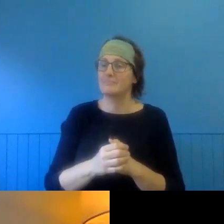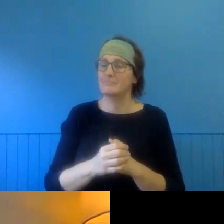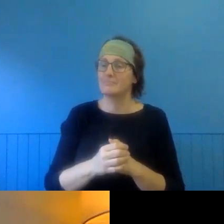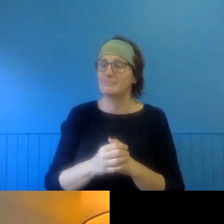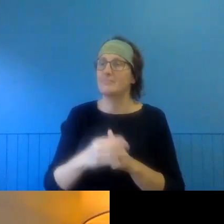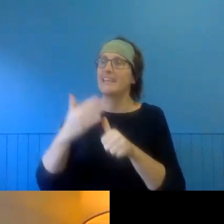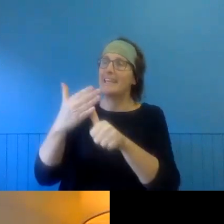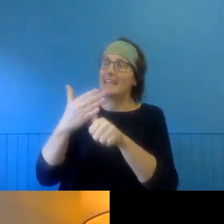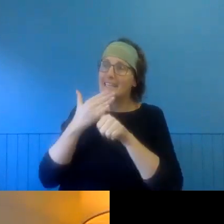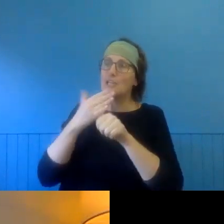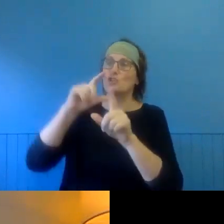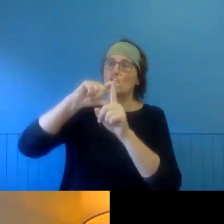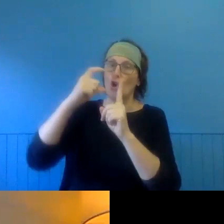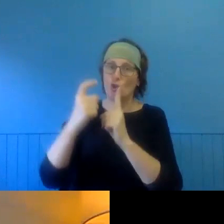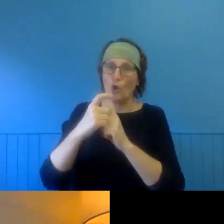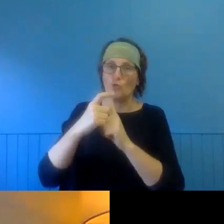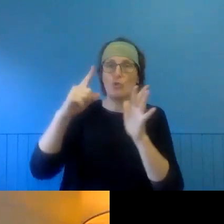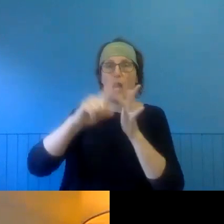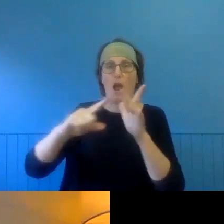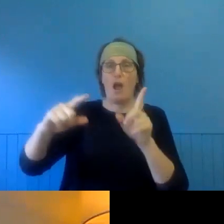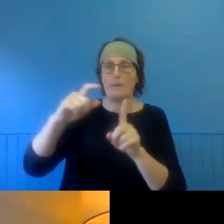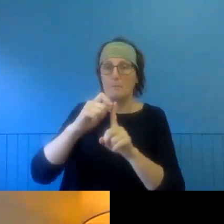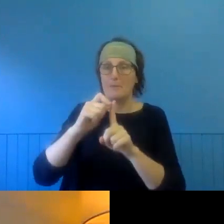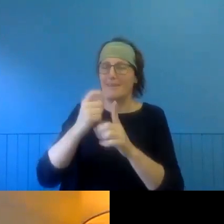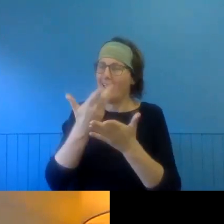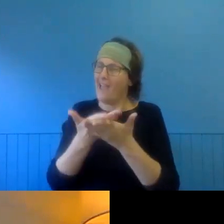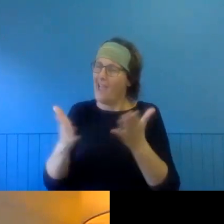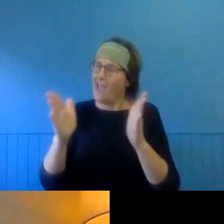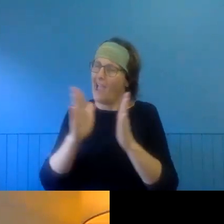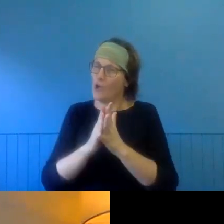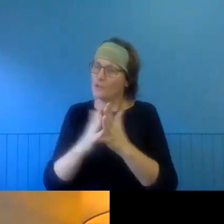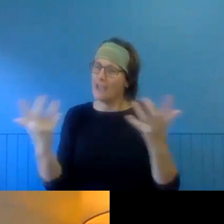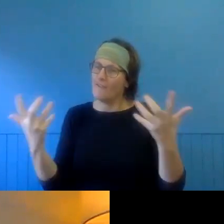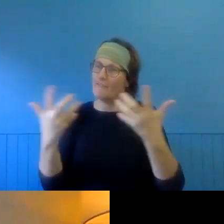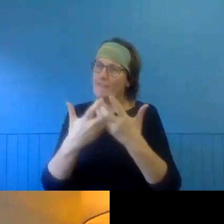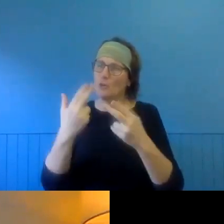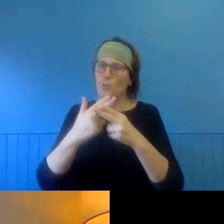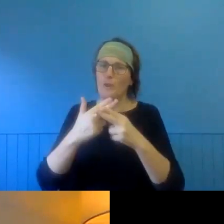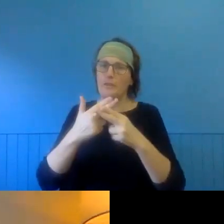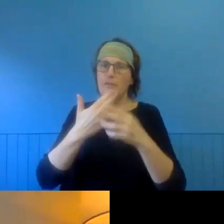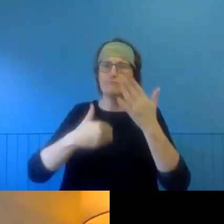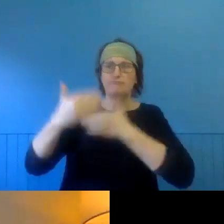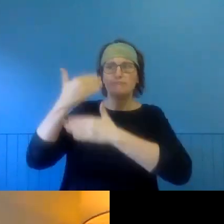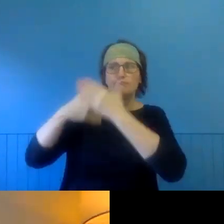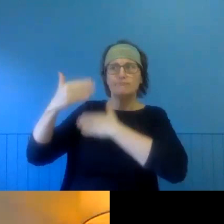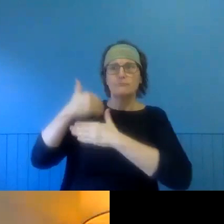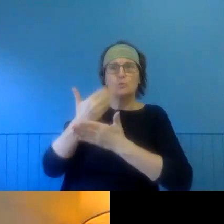property apply to transcripts of traditional cultural stories as